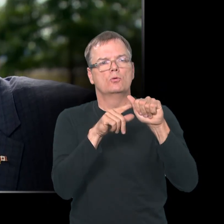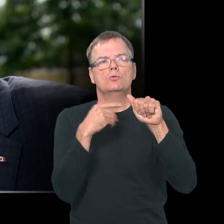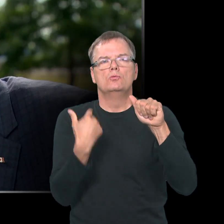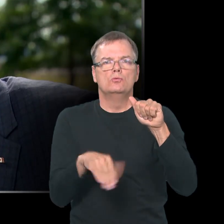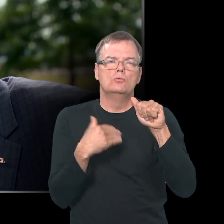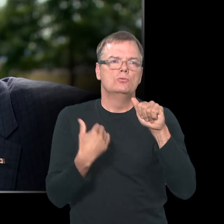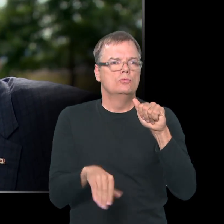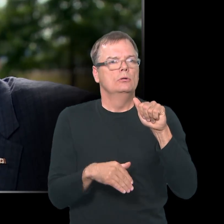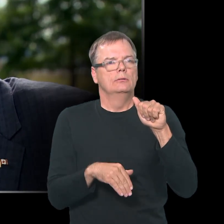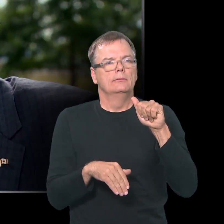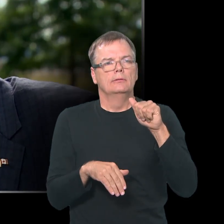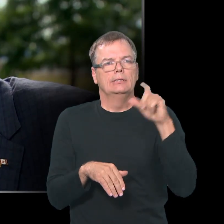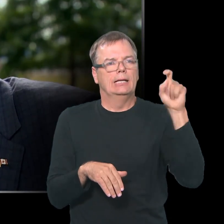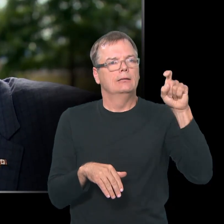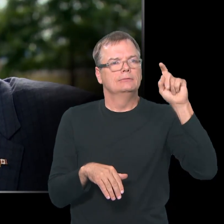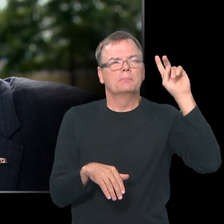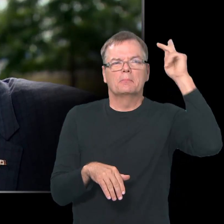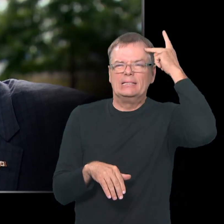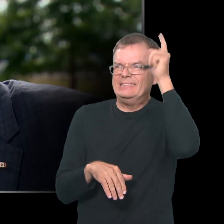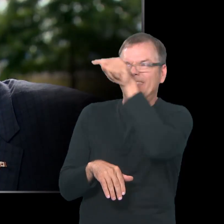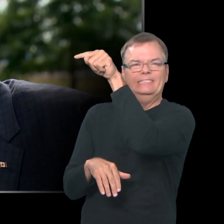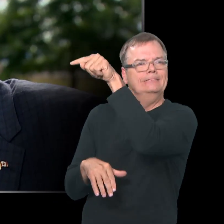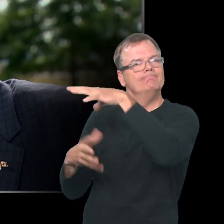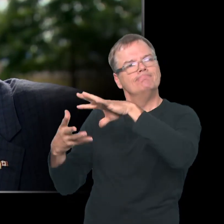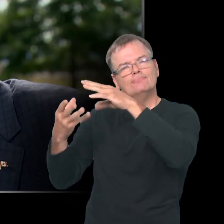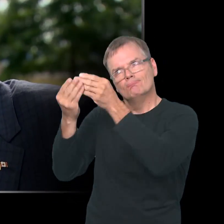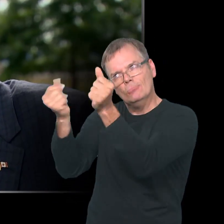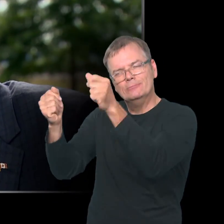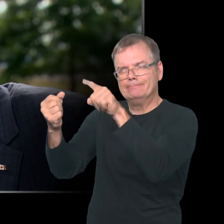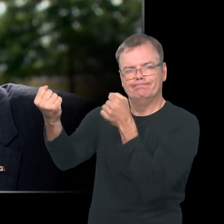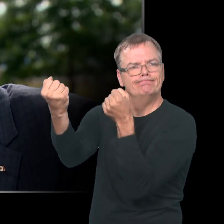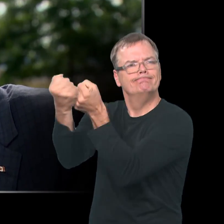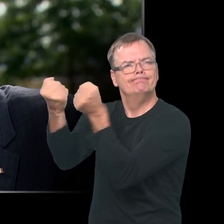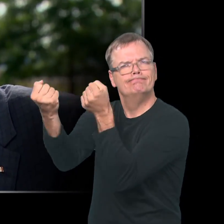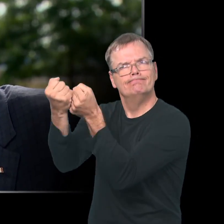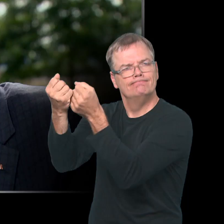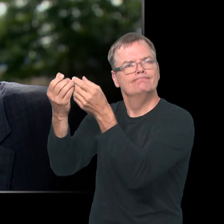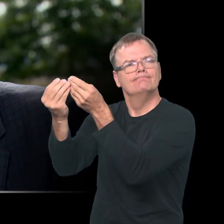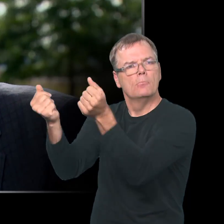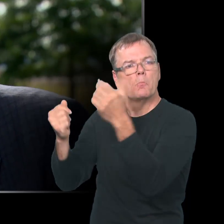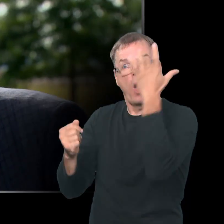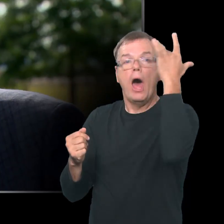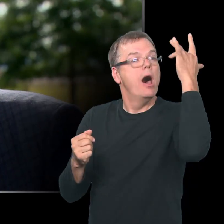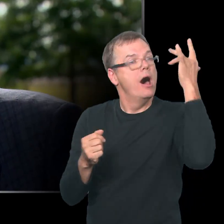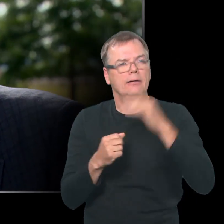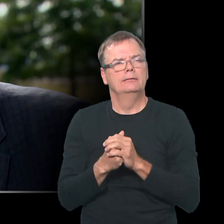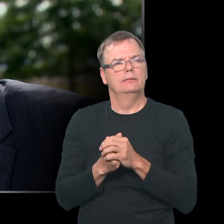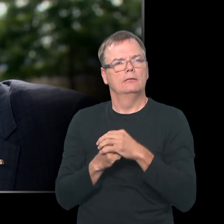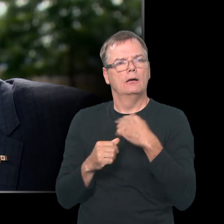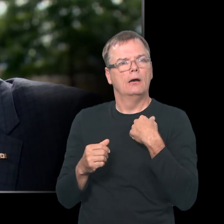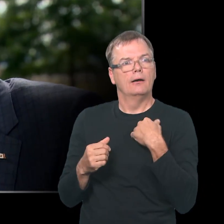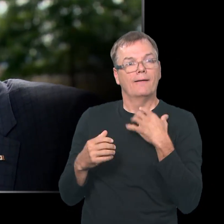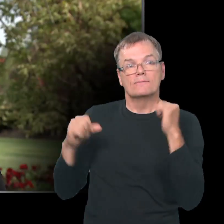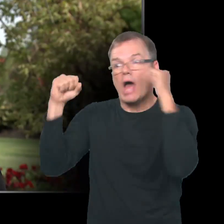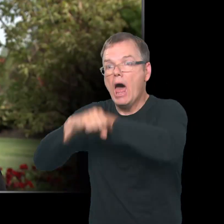for that to come from our countries. In the case of Syria, particularly, there has obviously got to be a political solution that goes beyond the fighting.